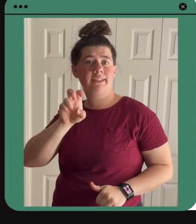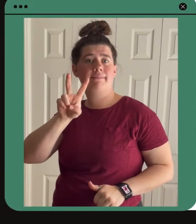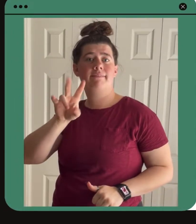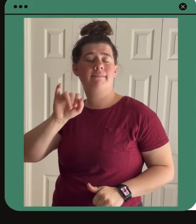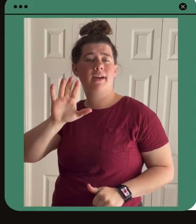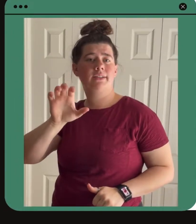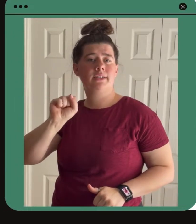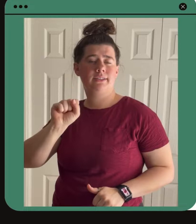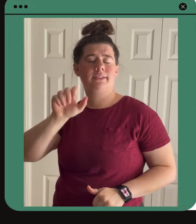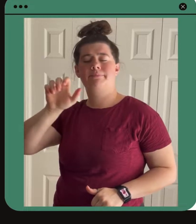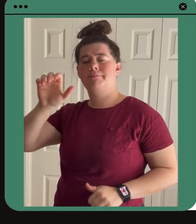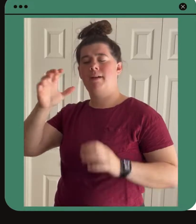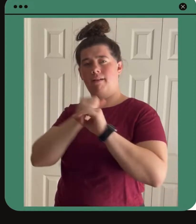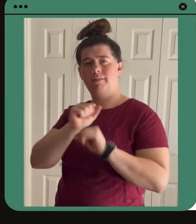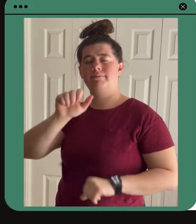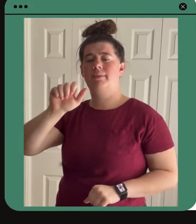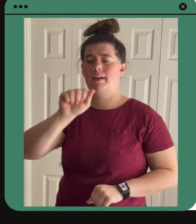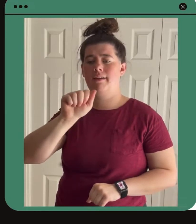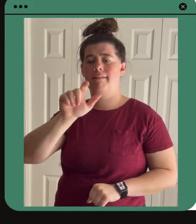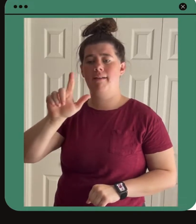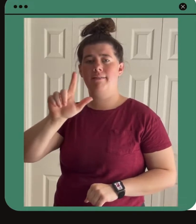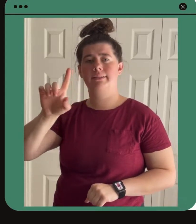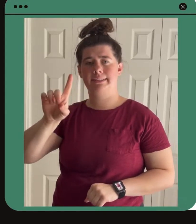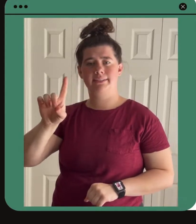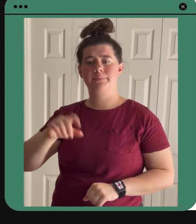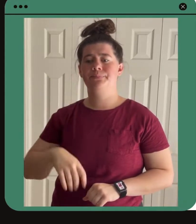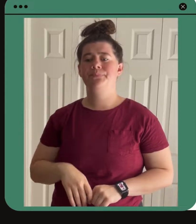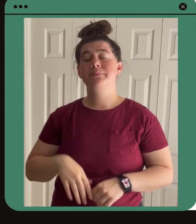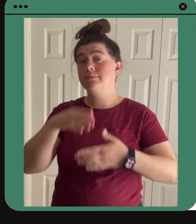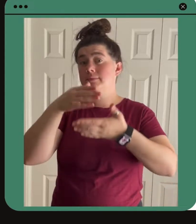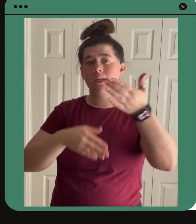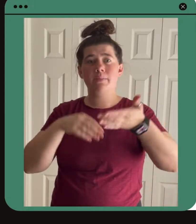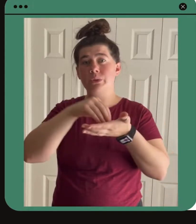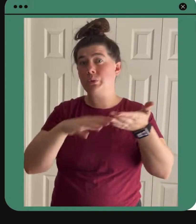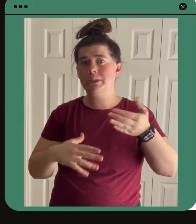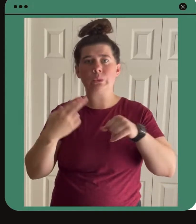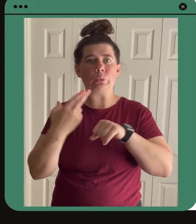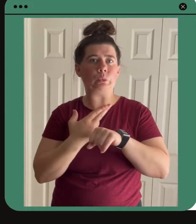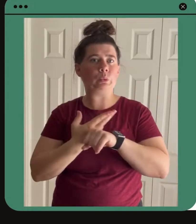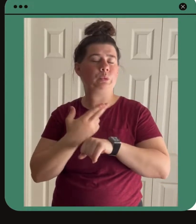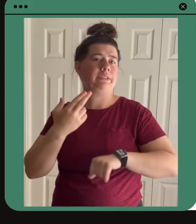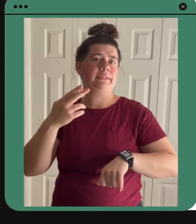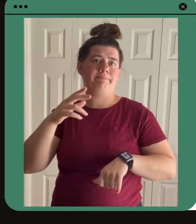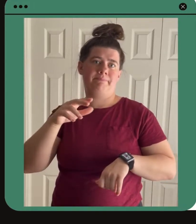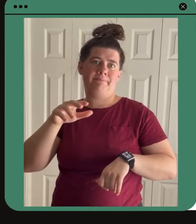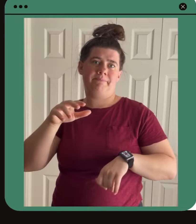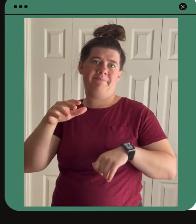Assistive listening devices or ALDS. Some students will use